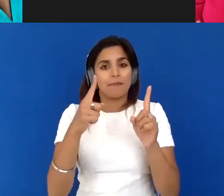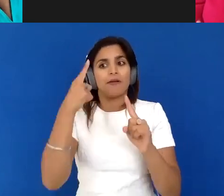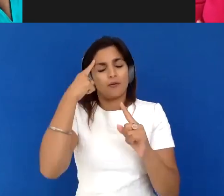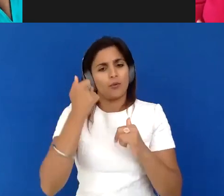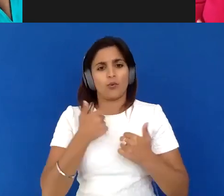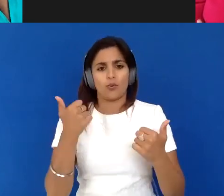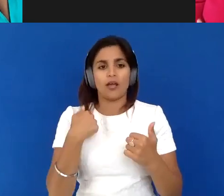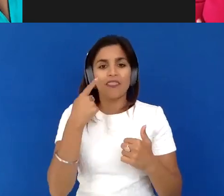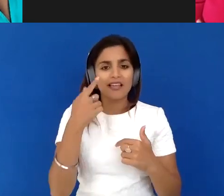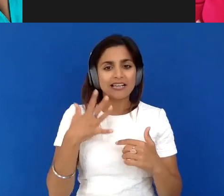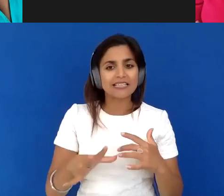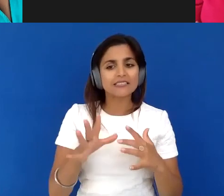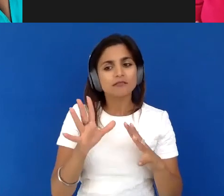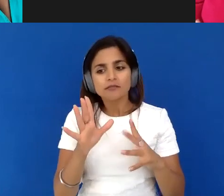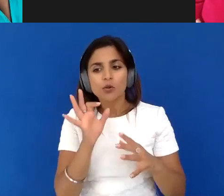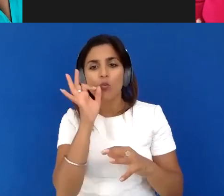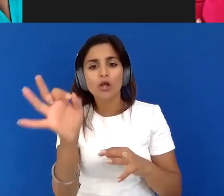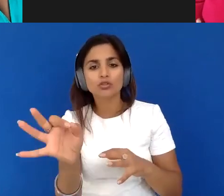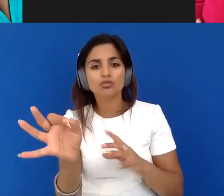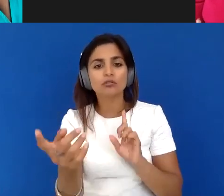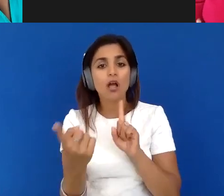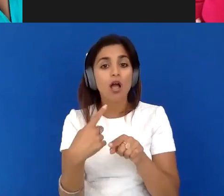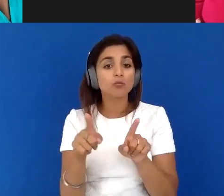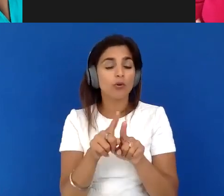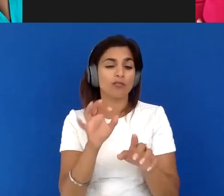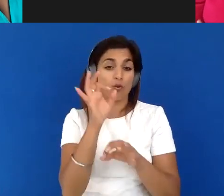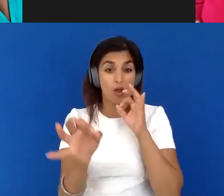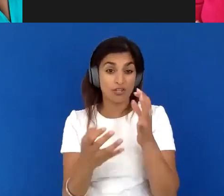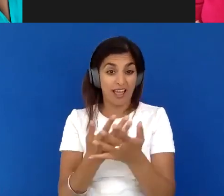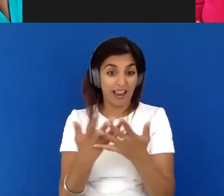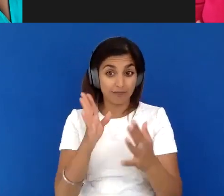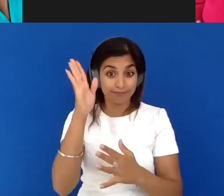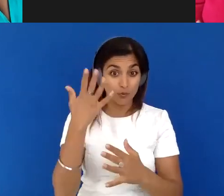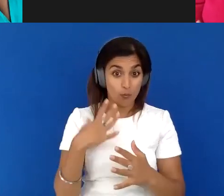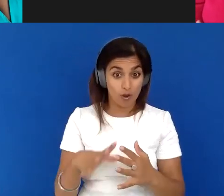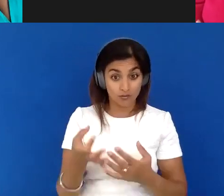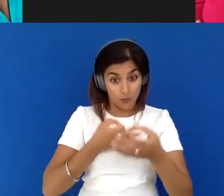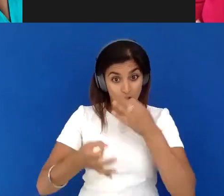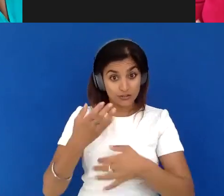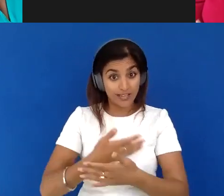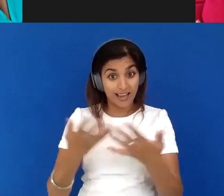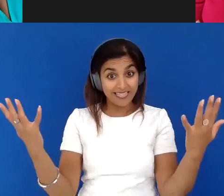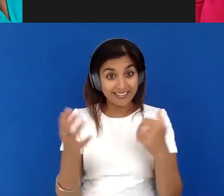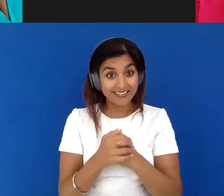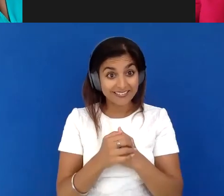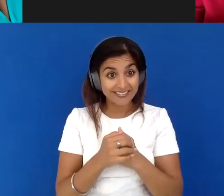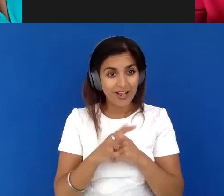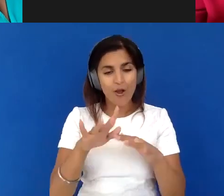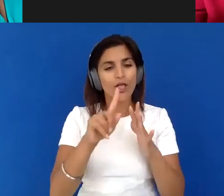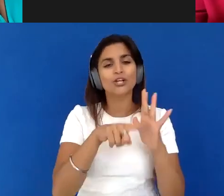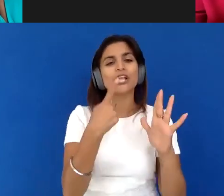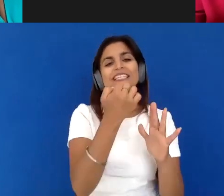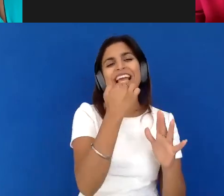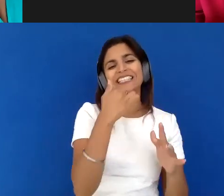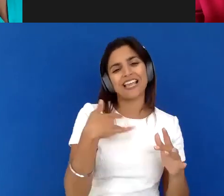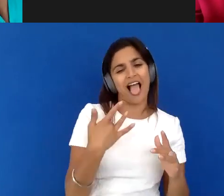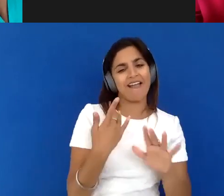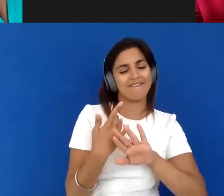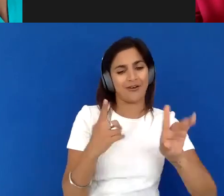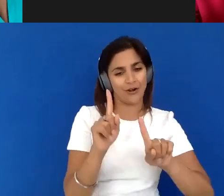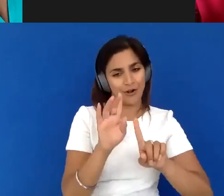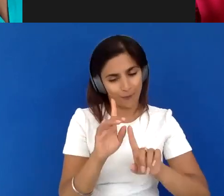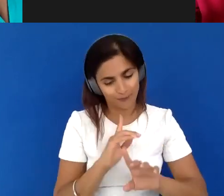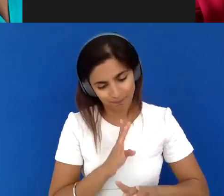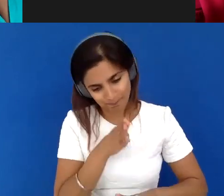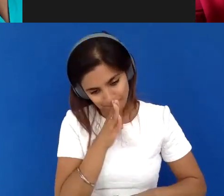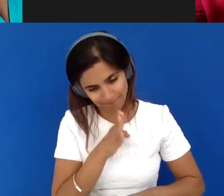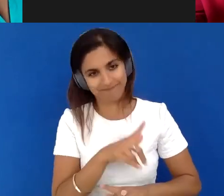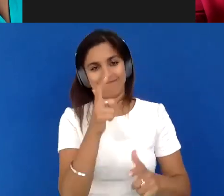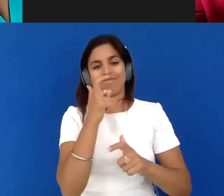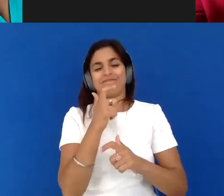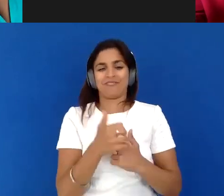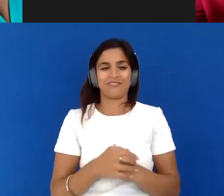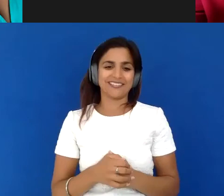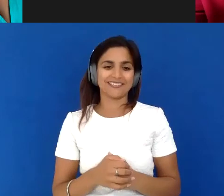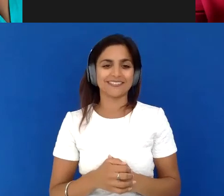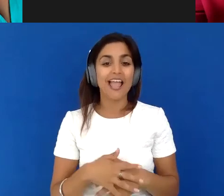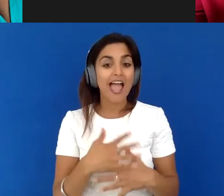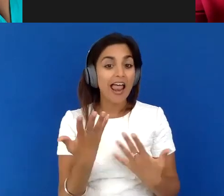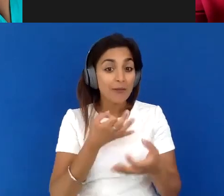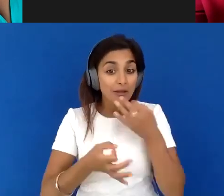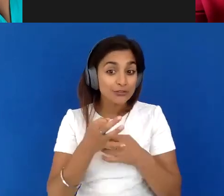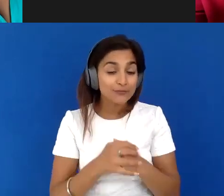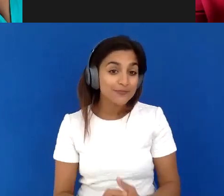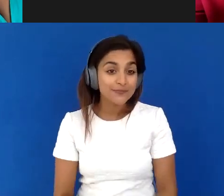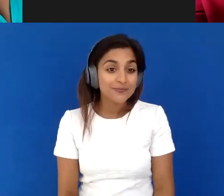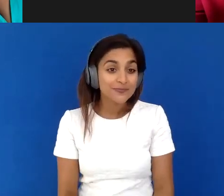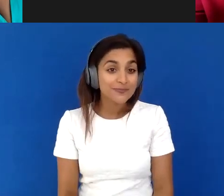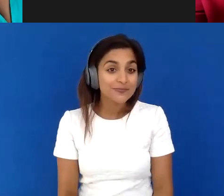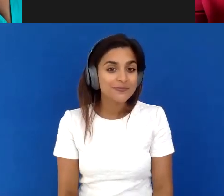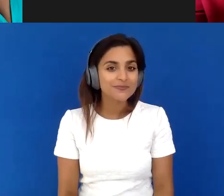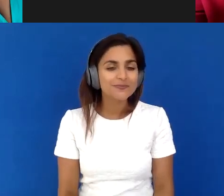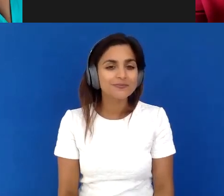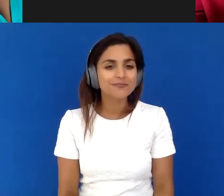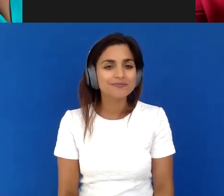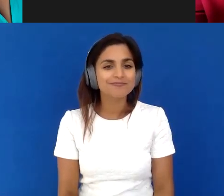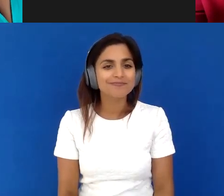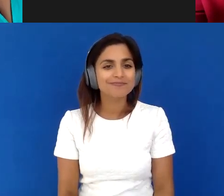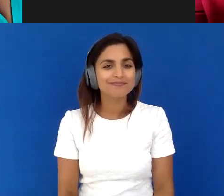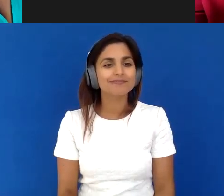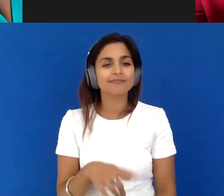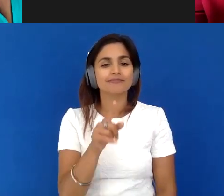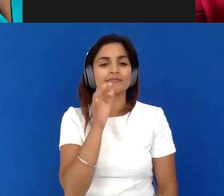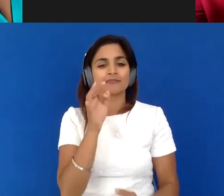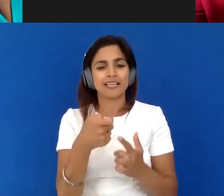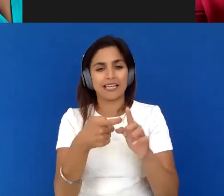have any questions? They can be about anything apart from Jays dating life. I